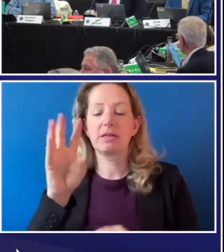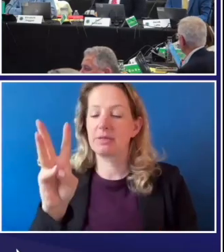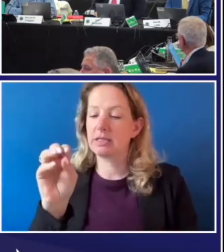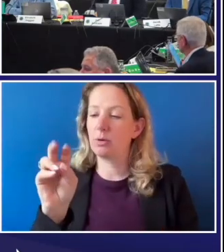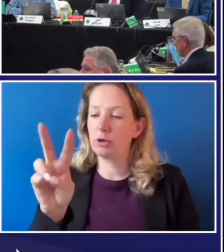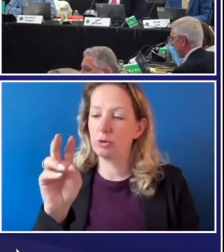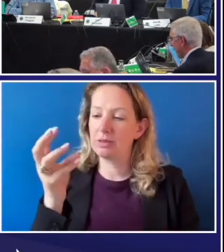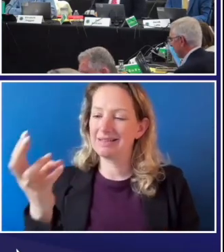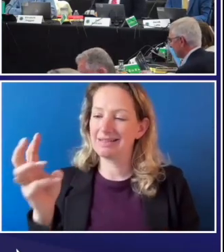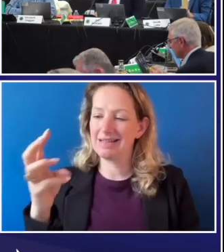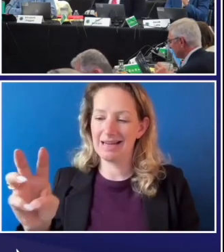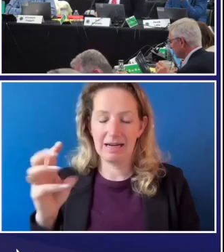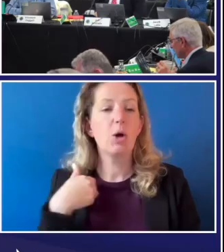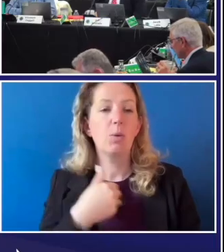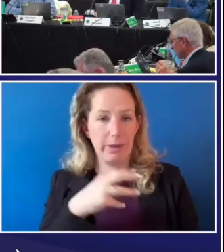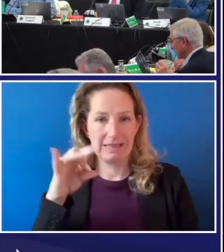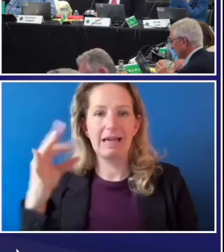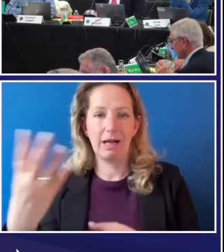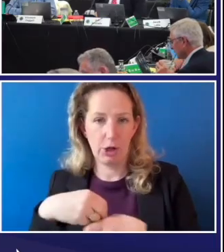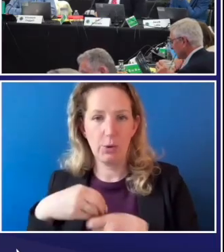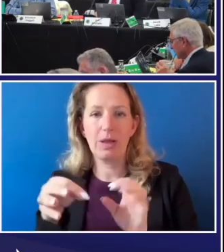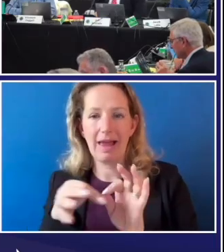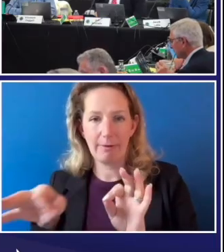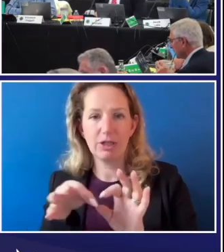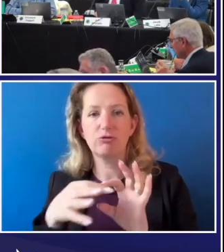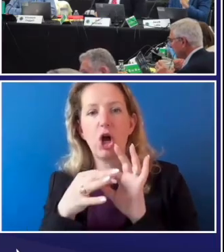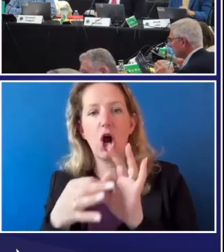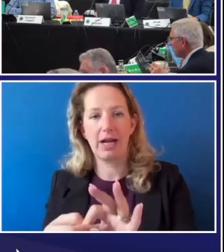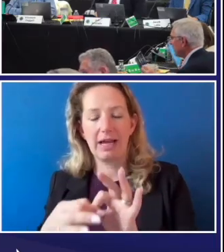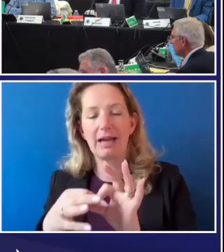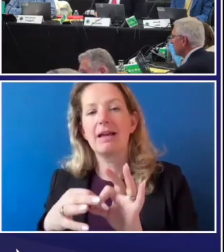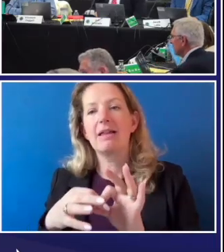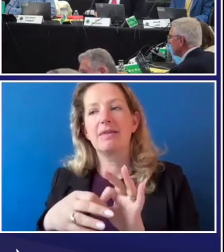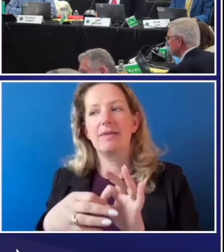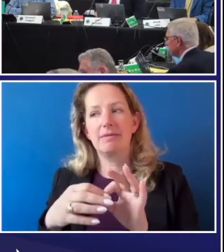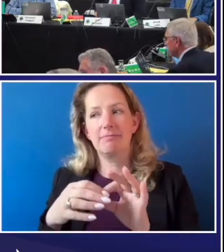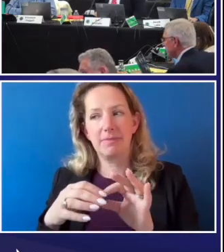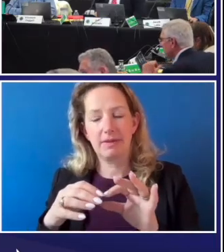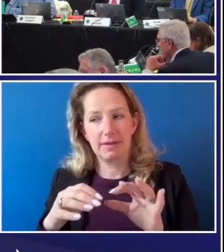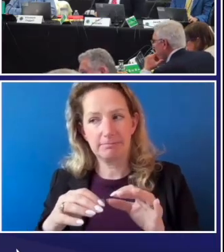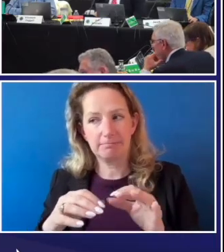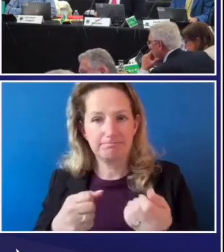We had include language regarding the enforcement of standards, related to student achievement, and